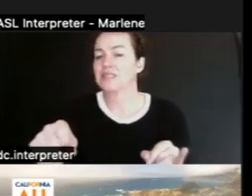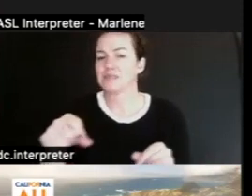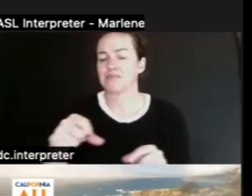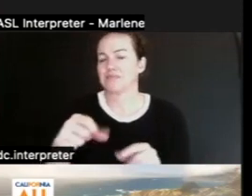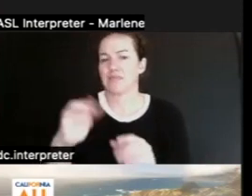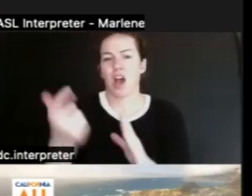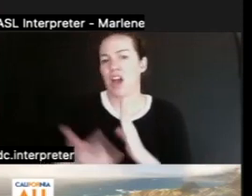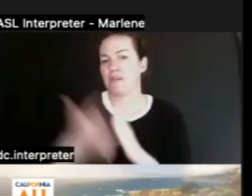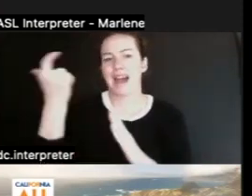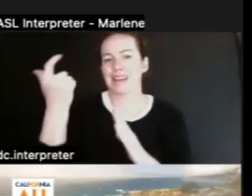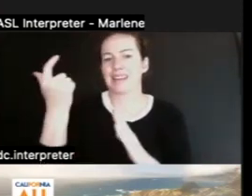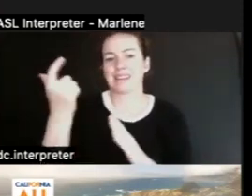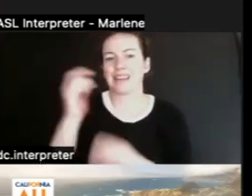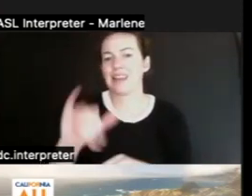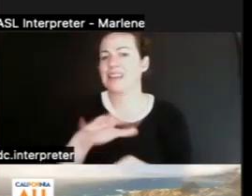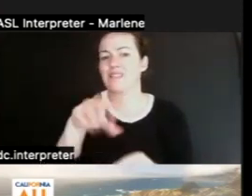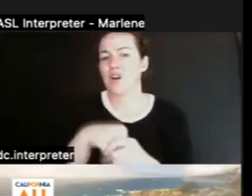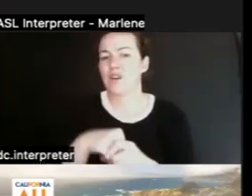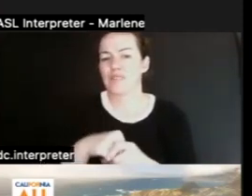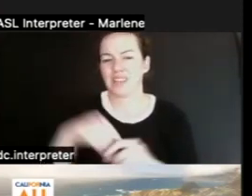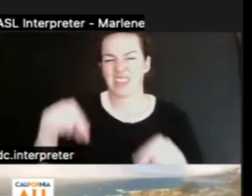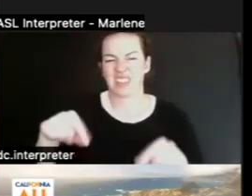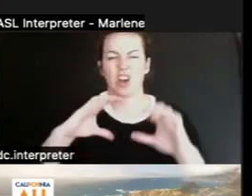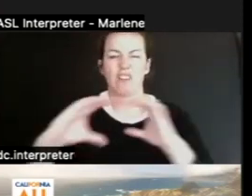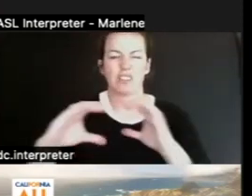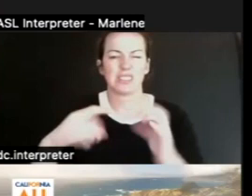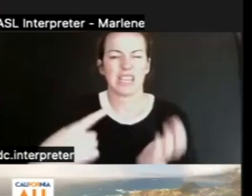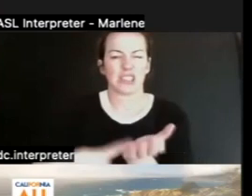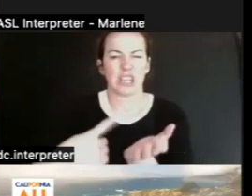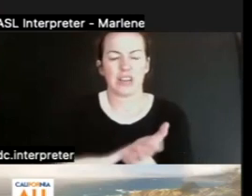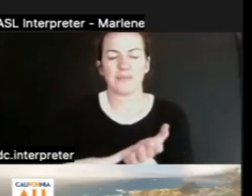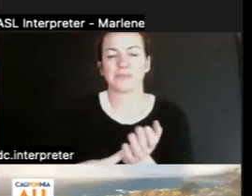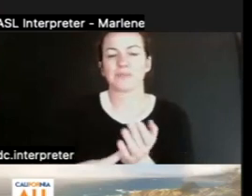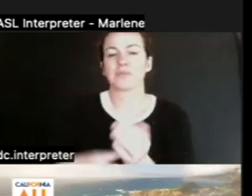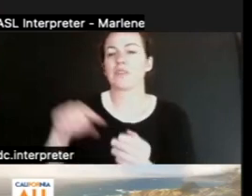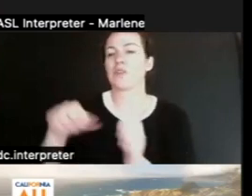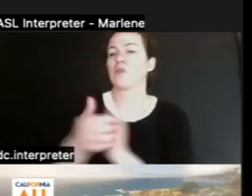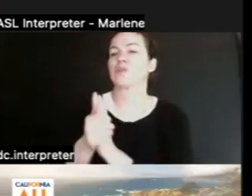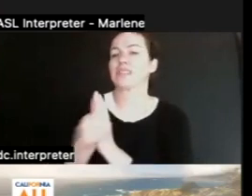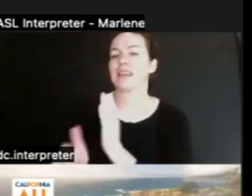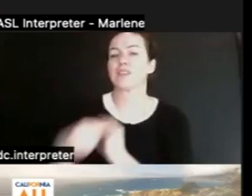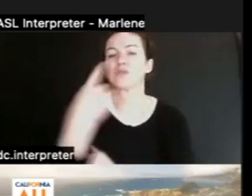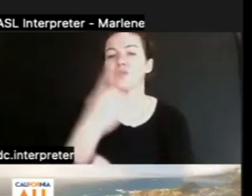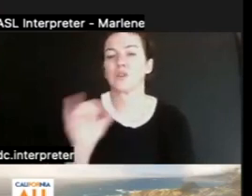of a big part of the conversation is what that what those skills look like not just in the short